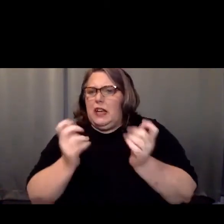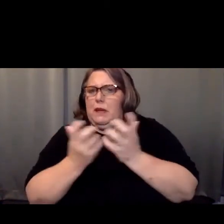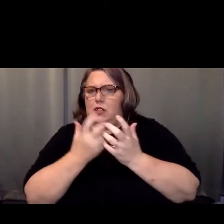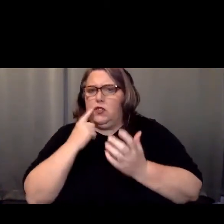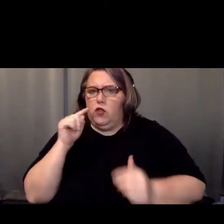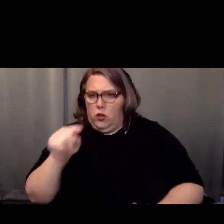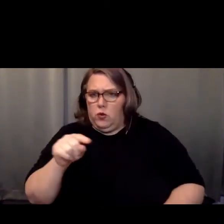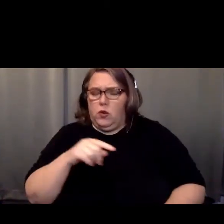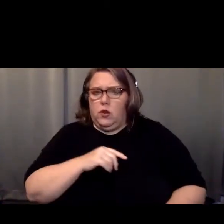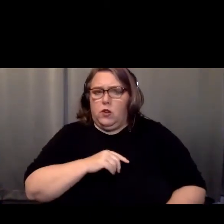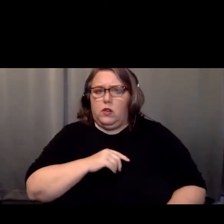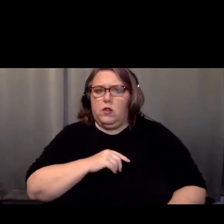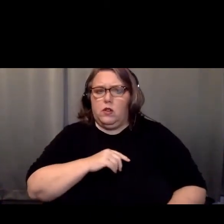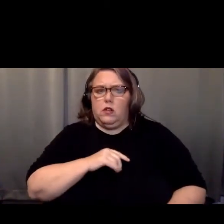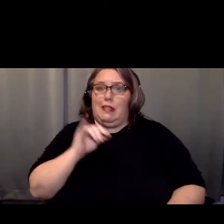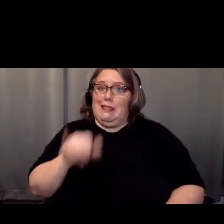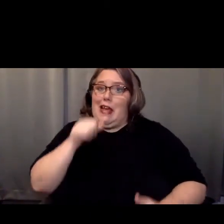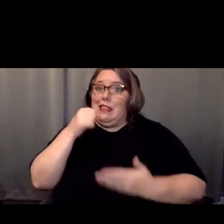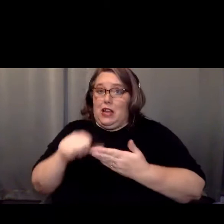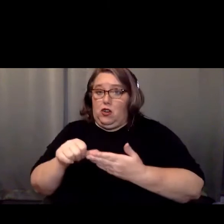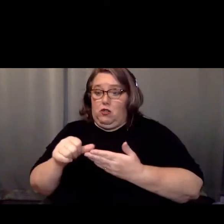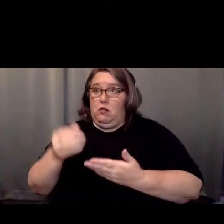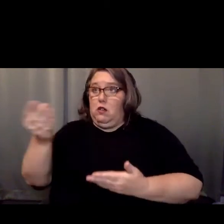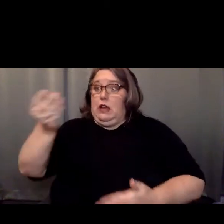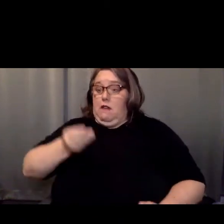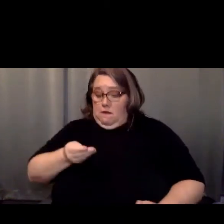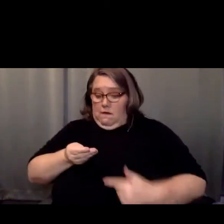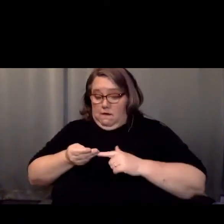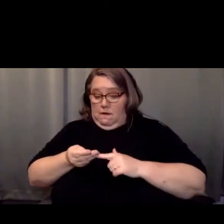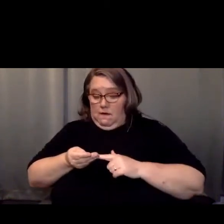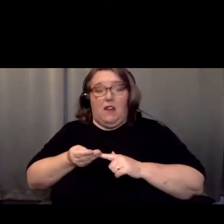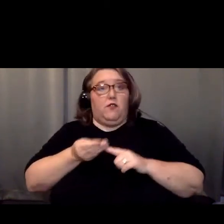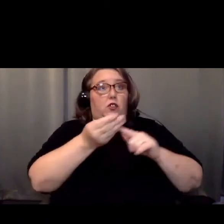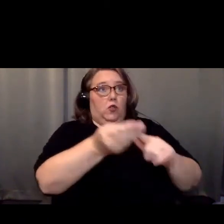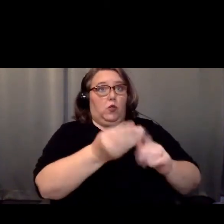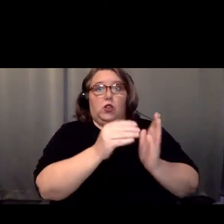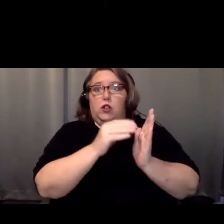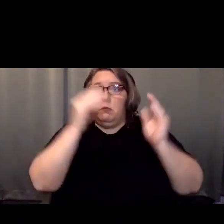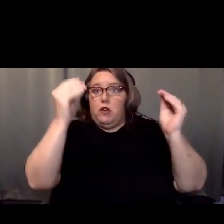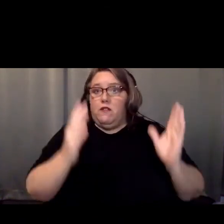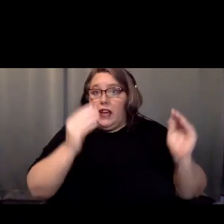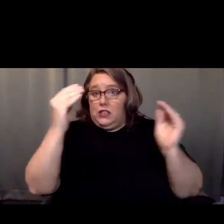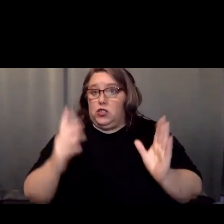and that letter is the one that you need to present to your students, I mean, to your professor the first day of class.